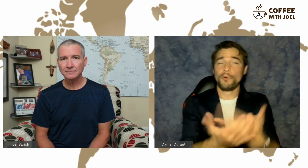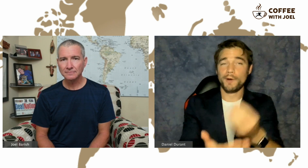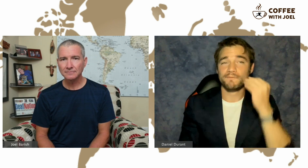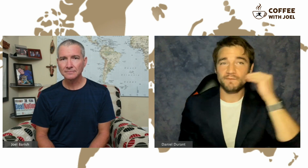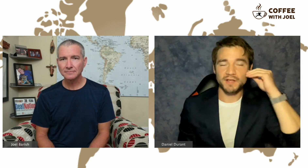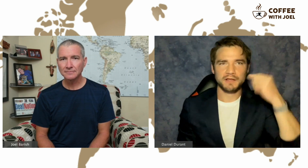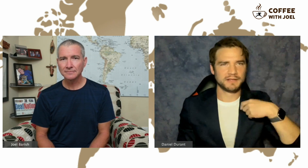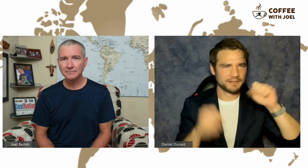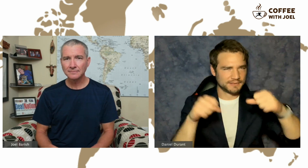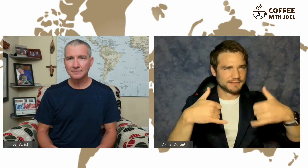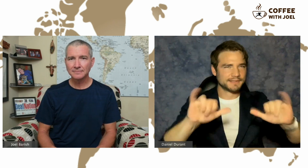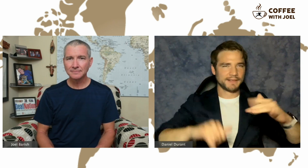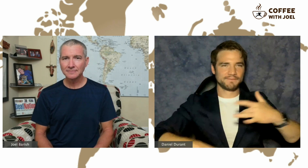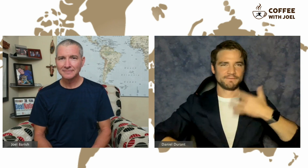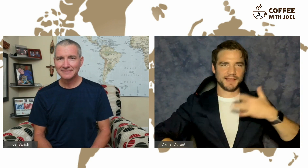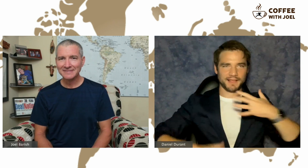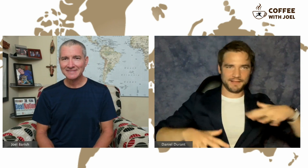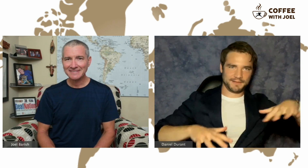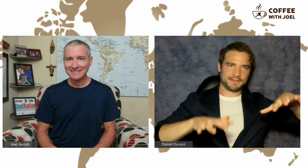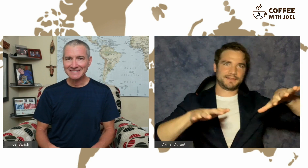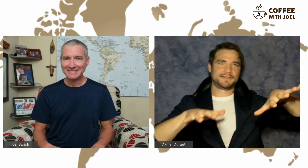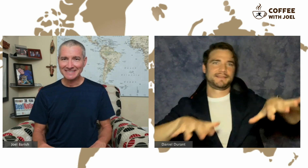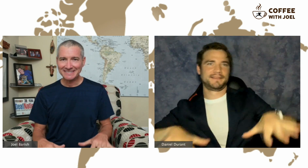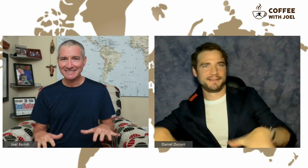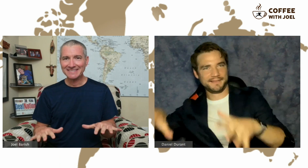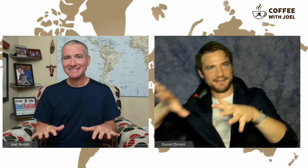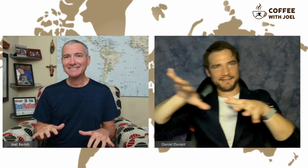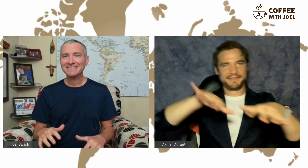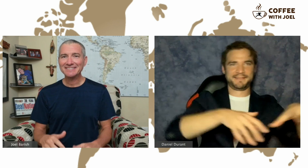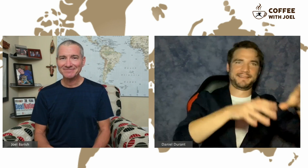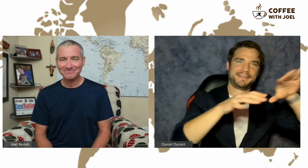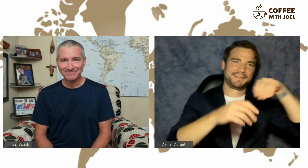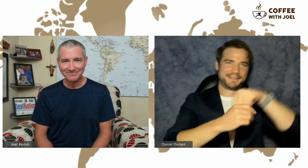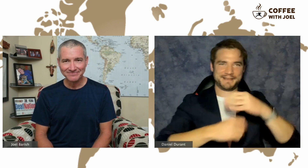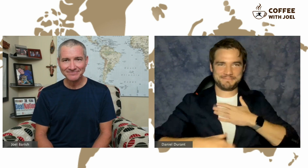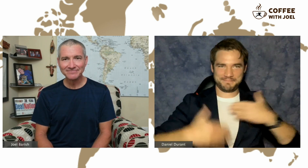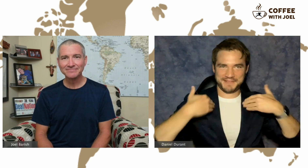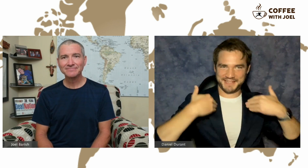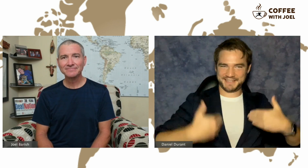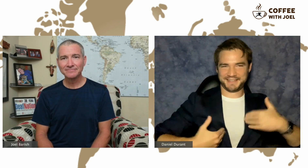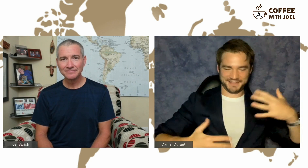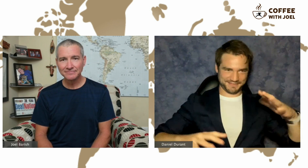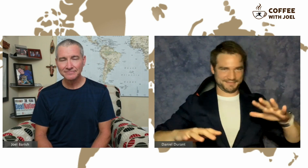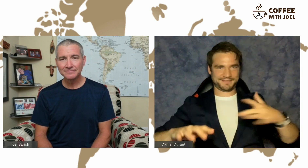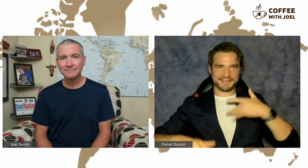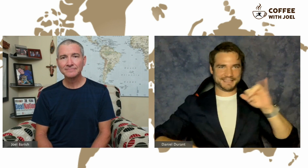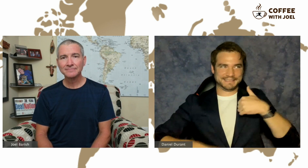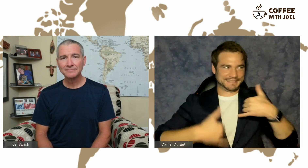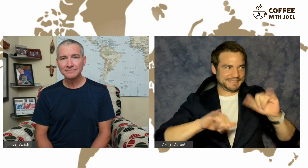and arrived home, I could still feel the movement of the boat in my body.